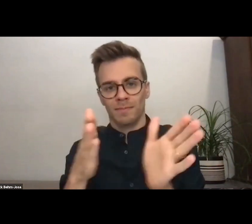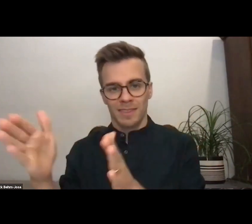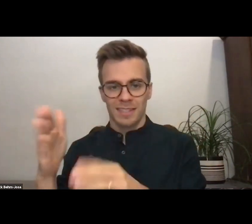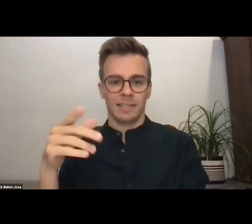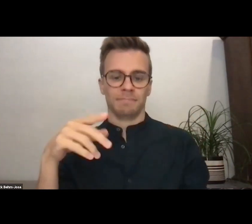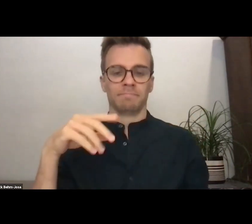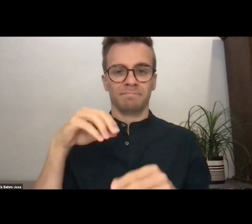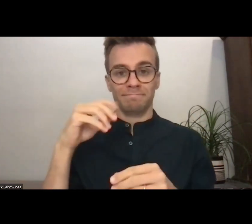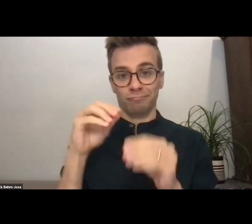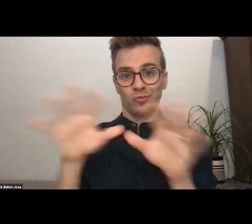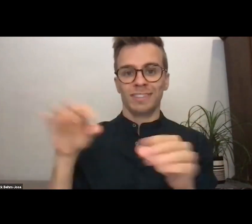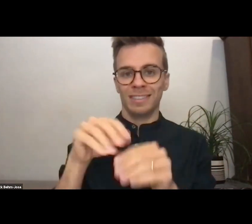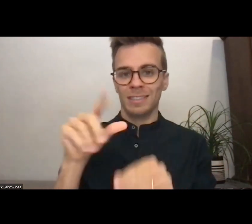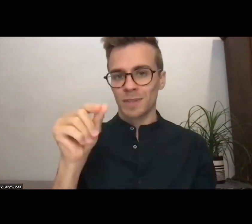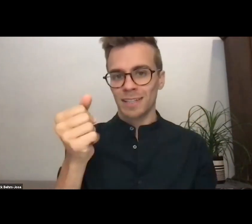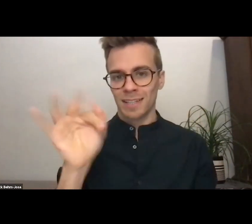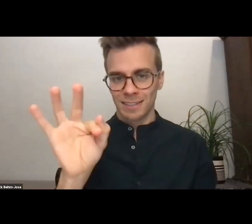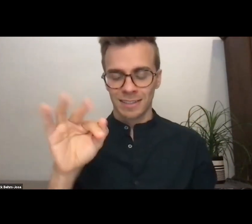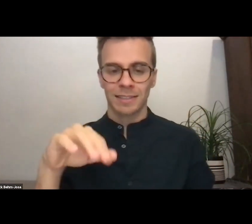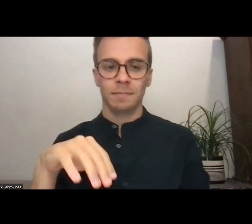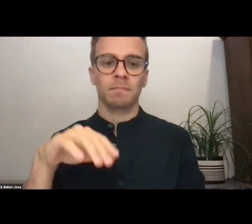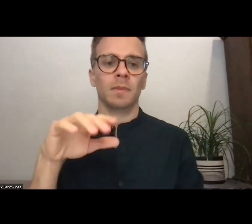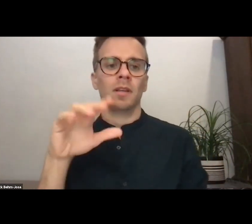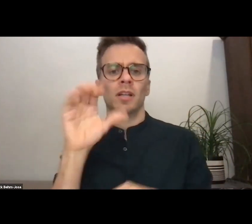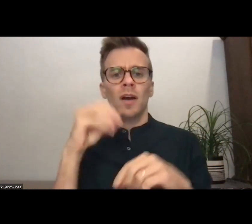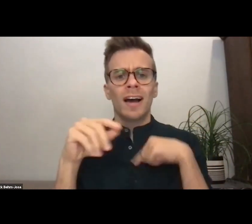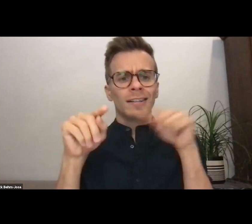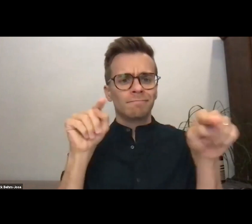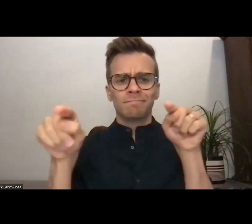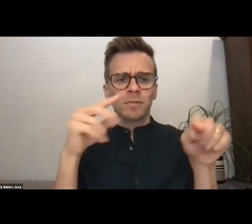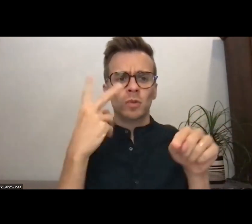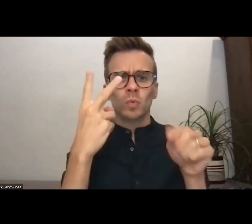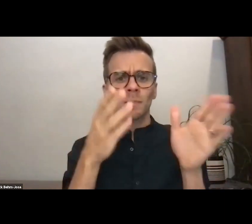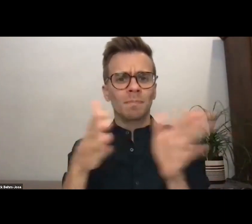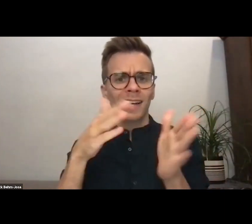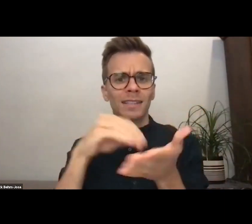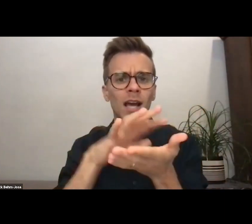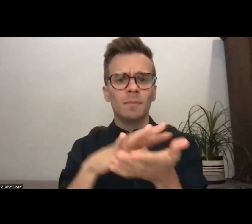And then, The DC Cultural Plan was put out in 2016 [or maybe it was 2019?].